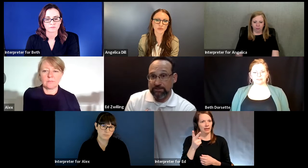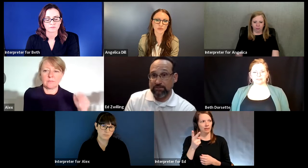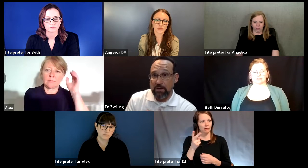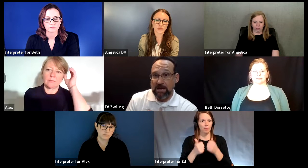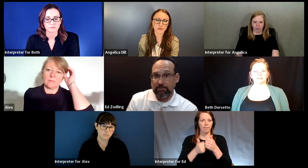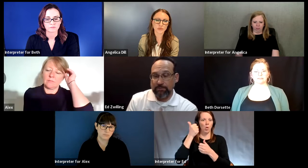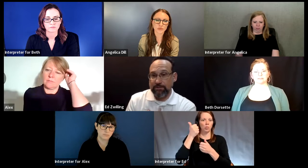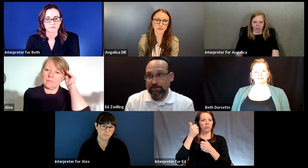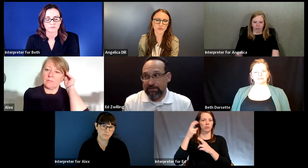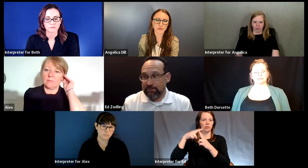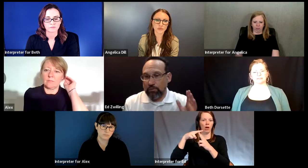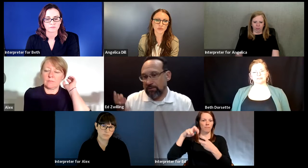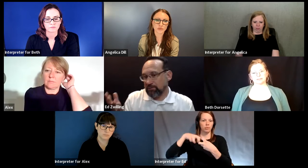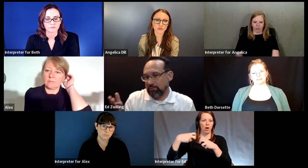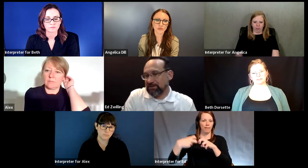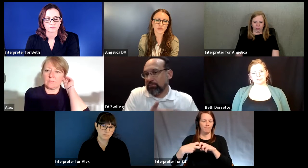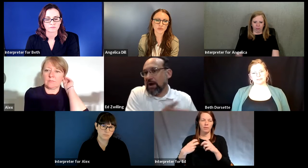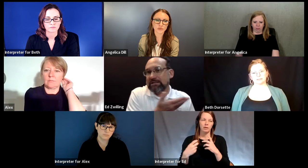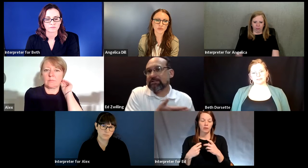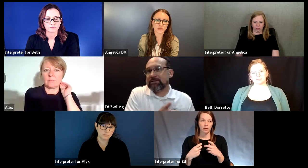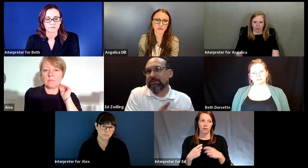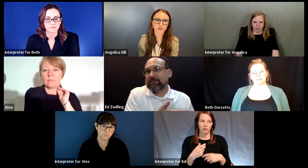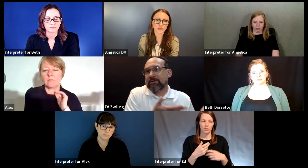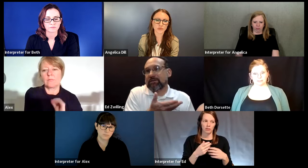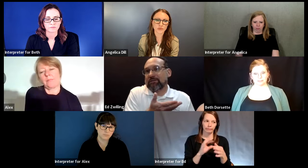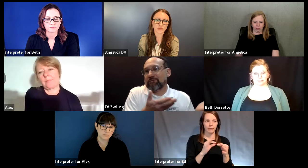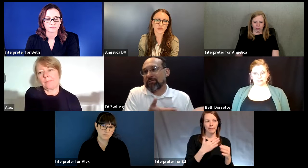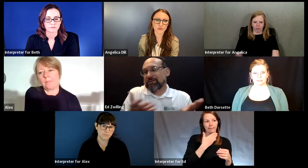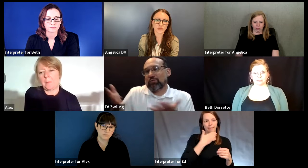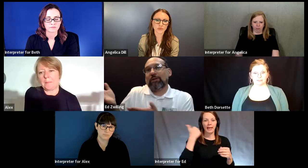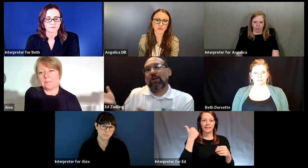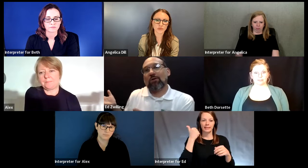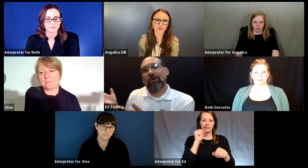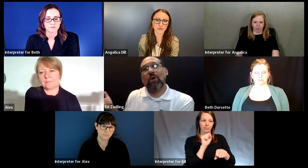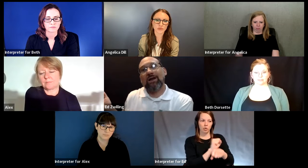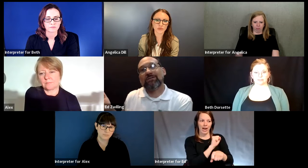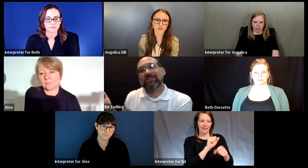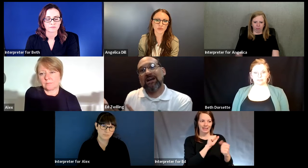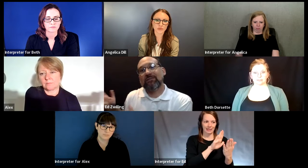And this is my -- this is one of those best practices versus what the law requires kind